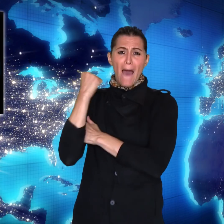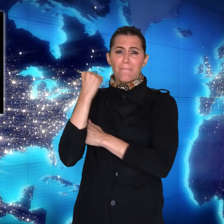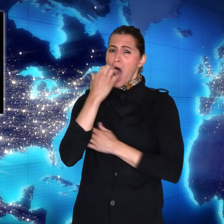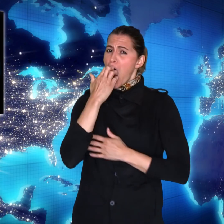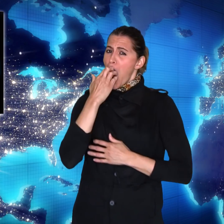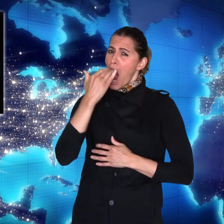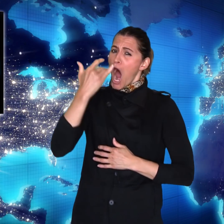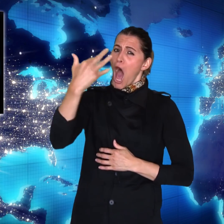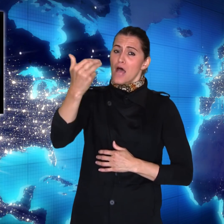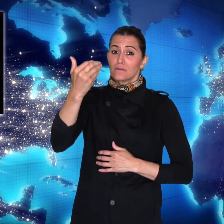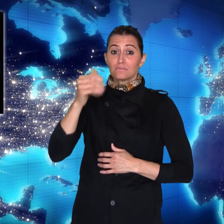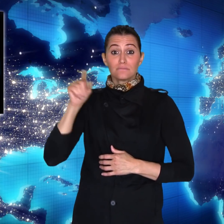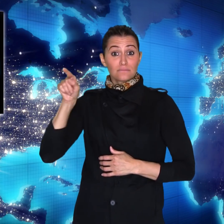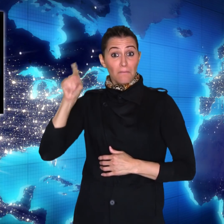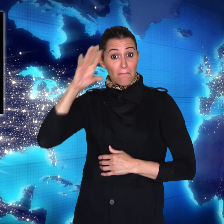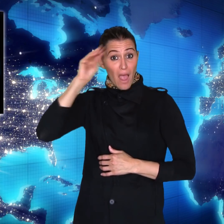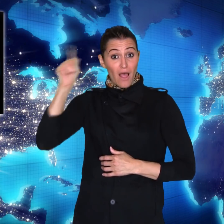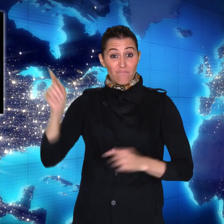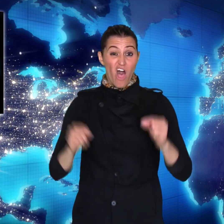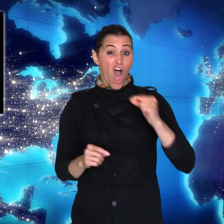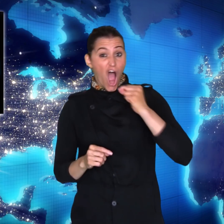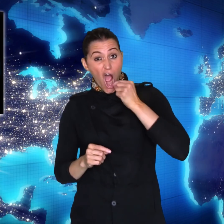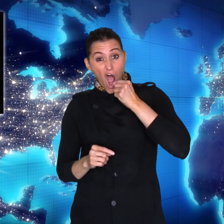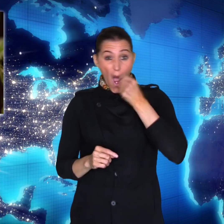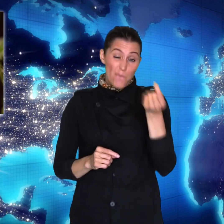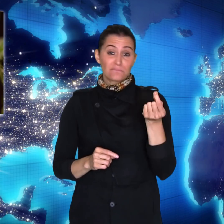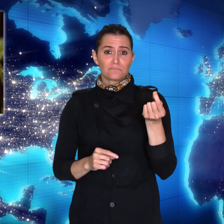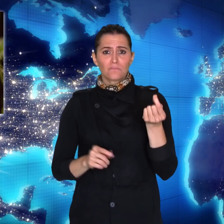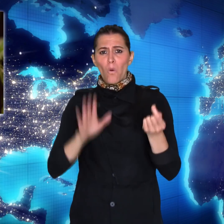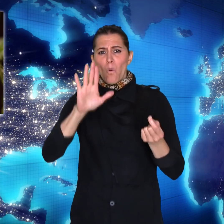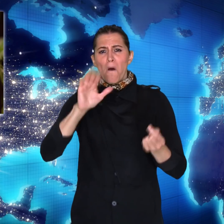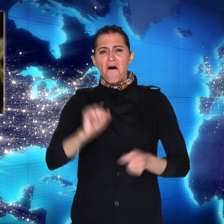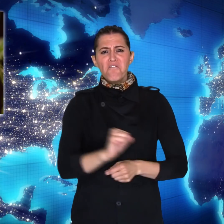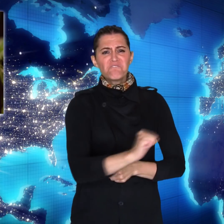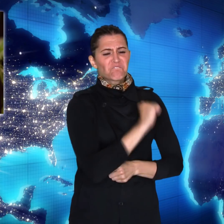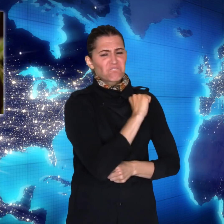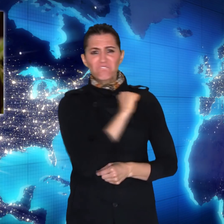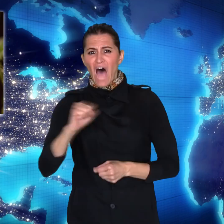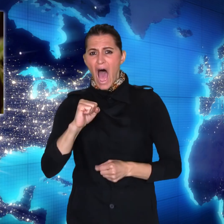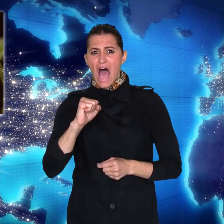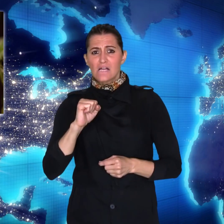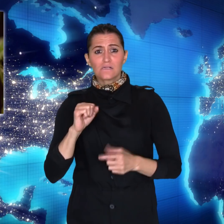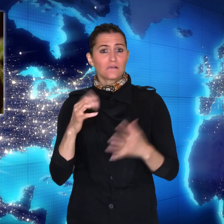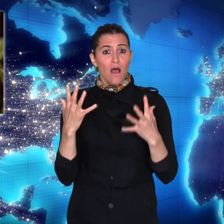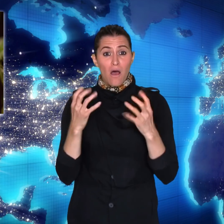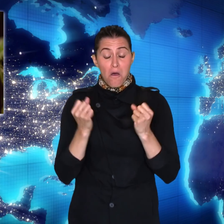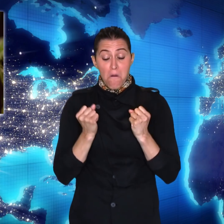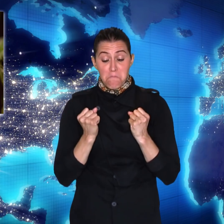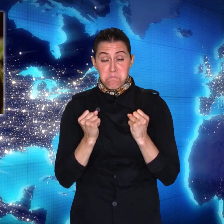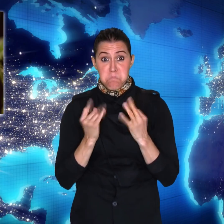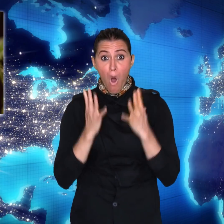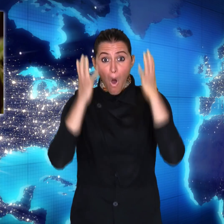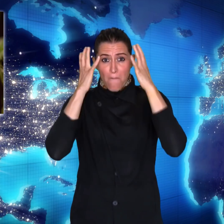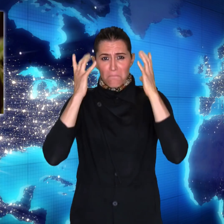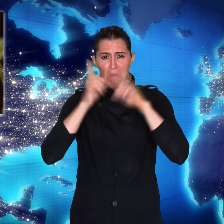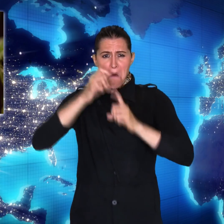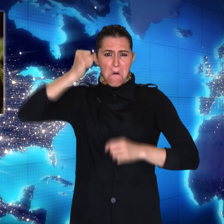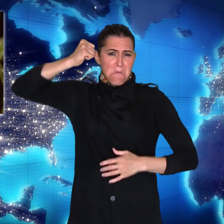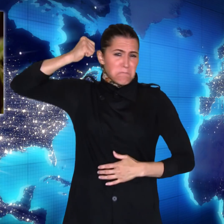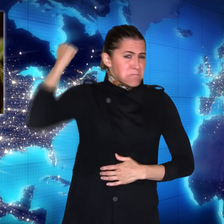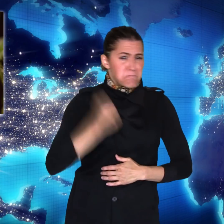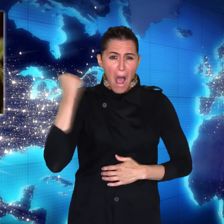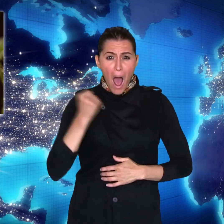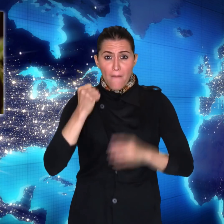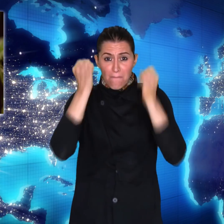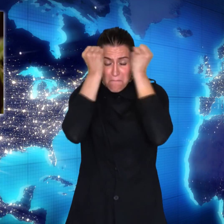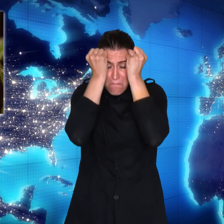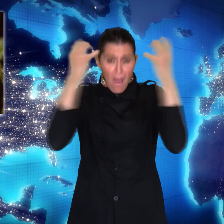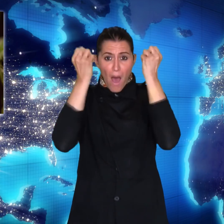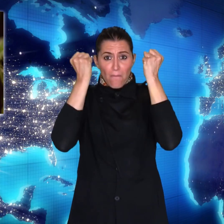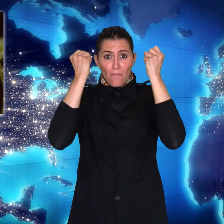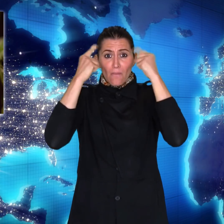experience thunderclap headaches that